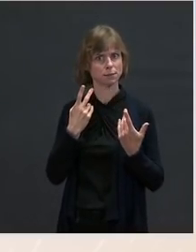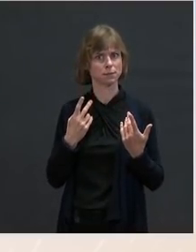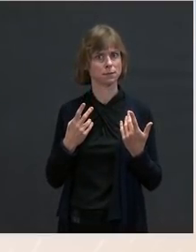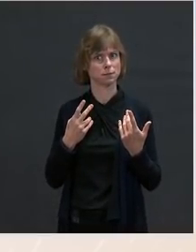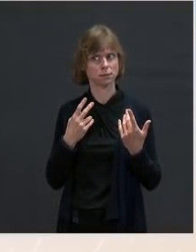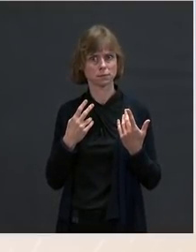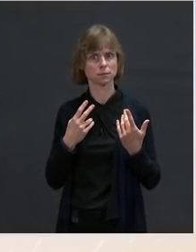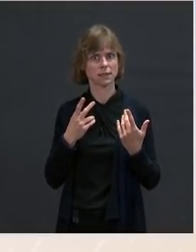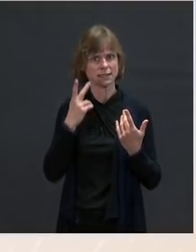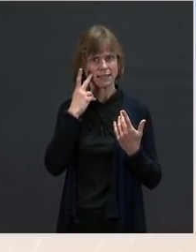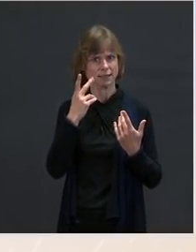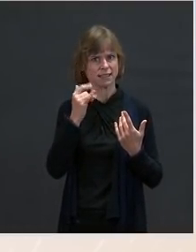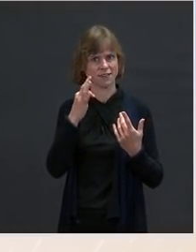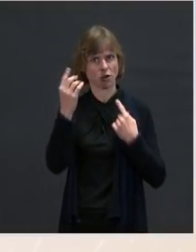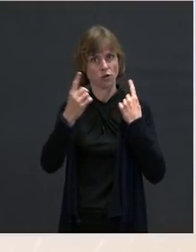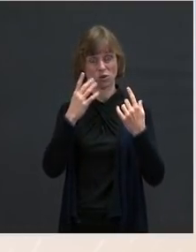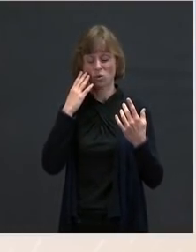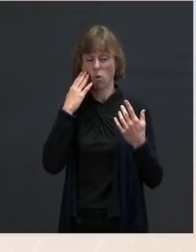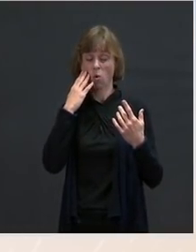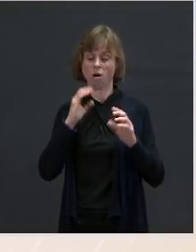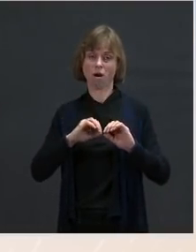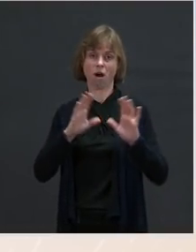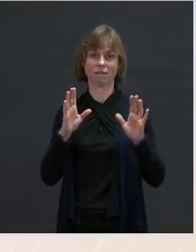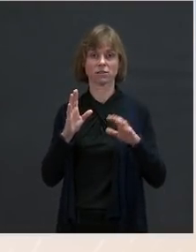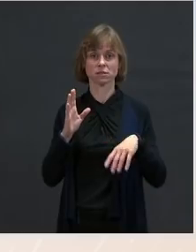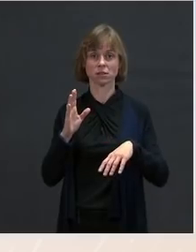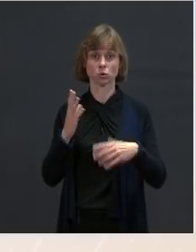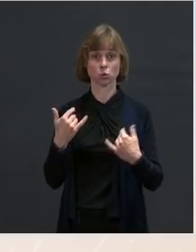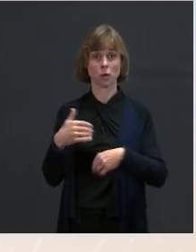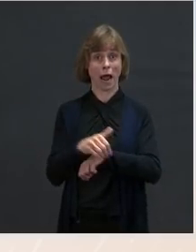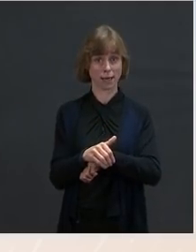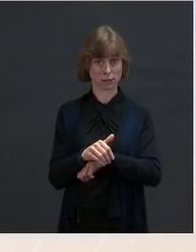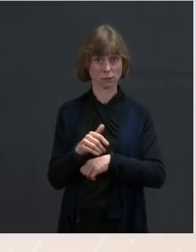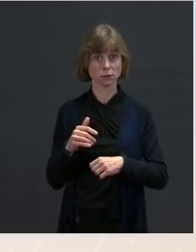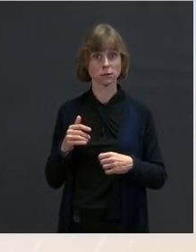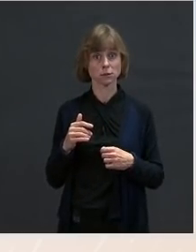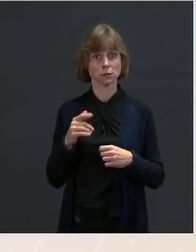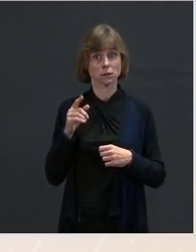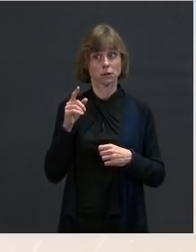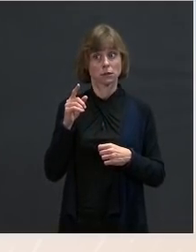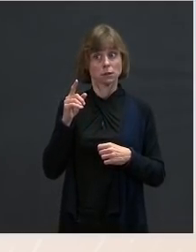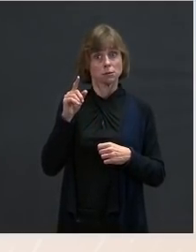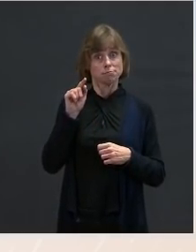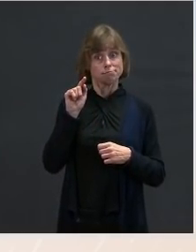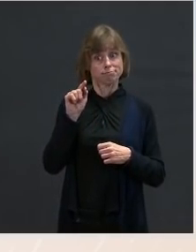As you noted, I mean, tonight, obviously, he is -- he and his -- and the Vice President,